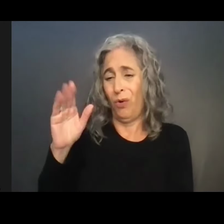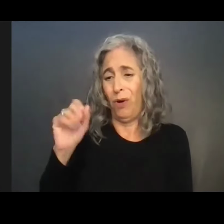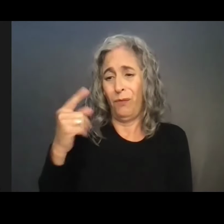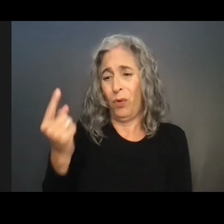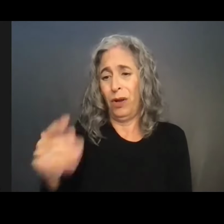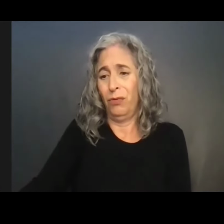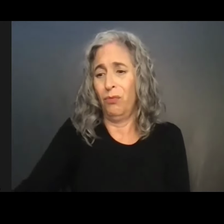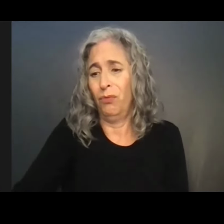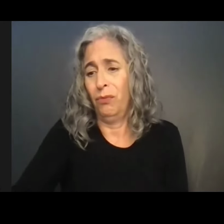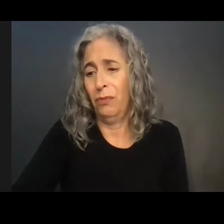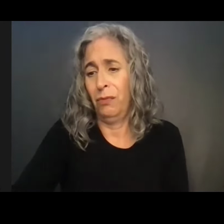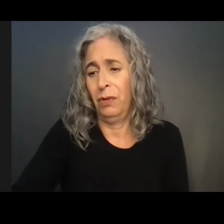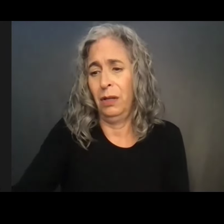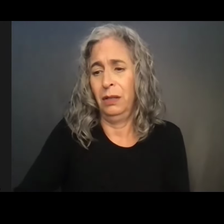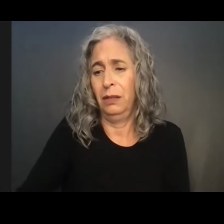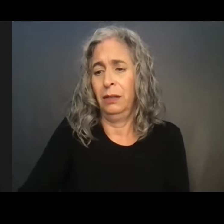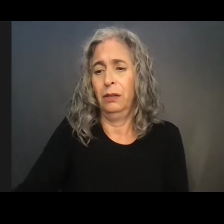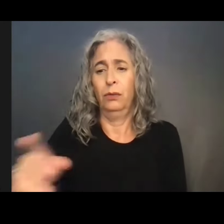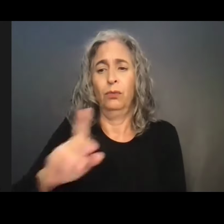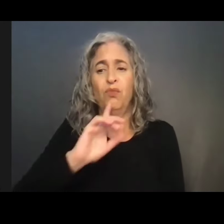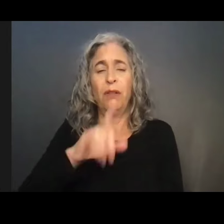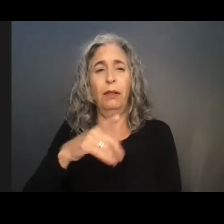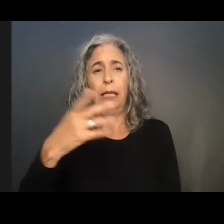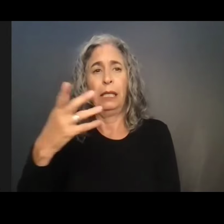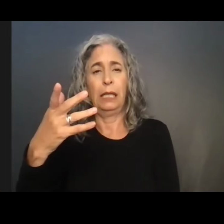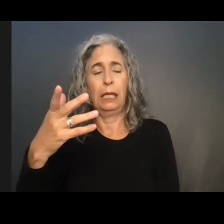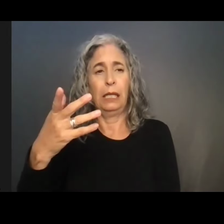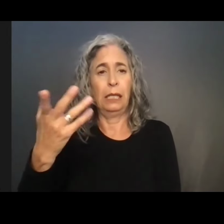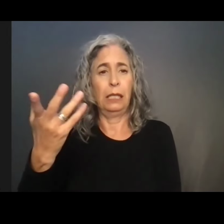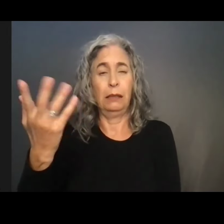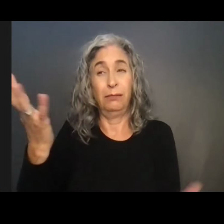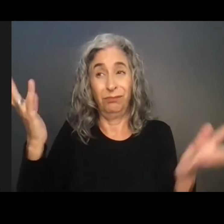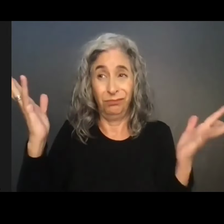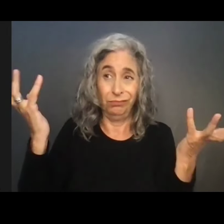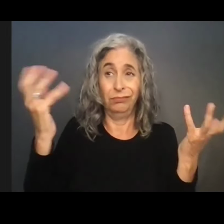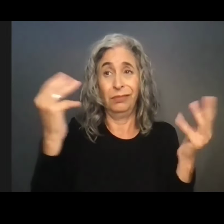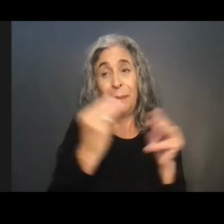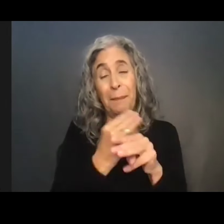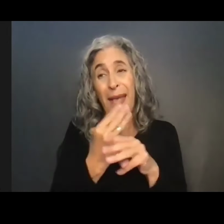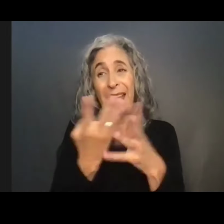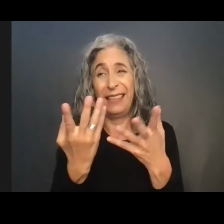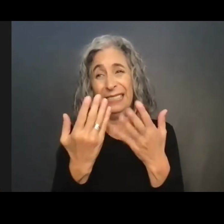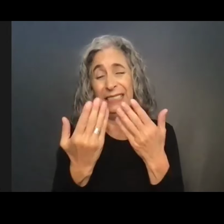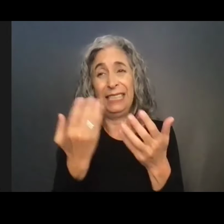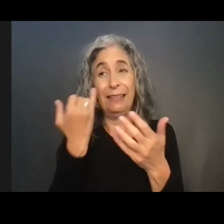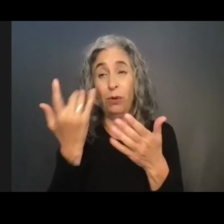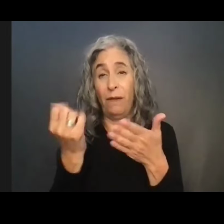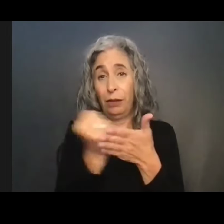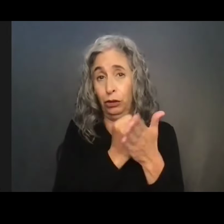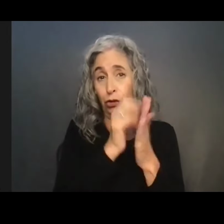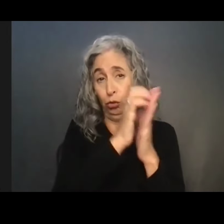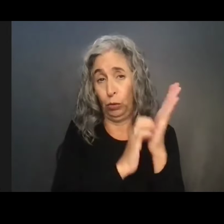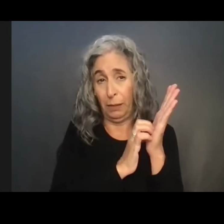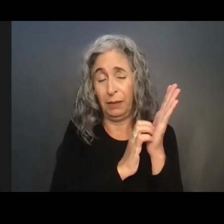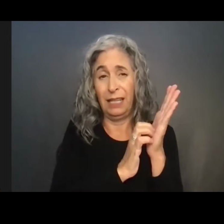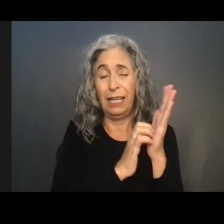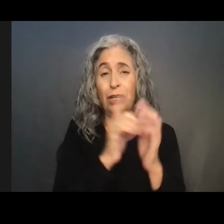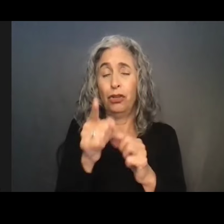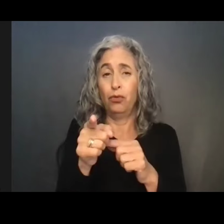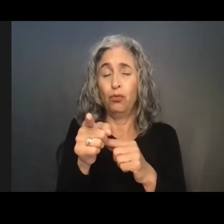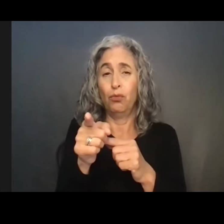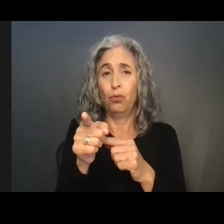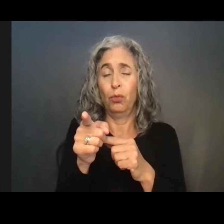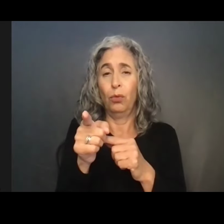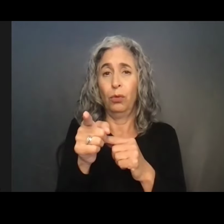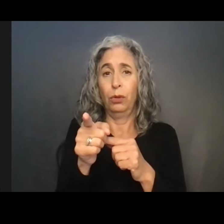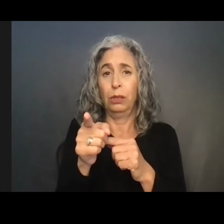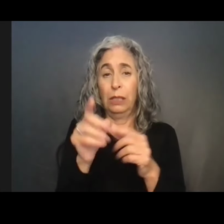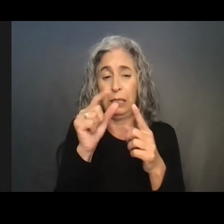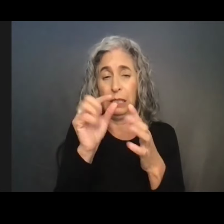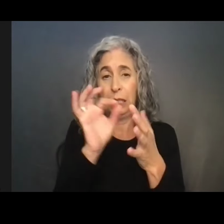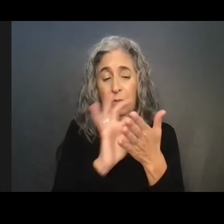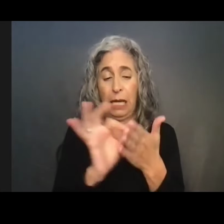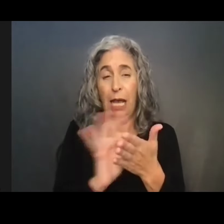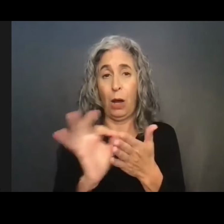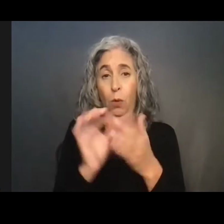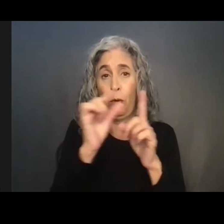with really rough math, just if you have a script and you were to count the words and divide that,